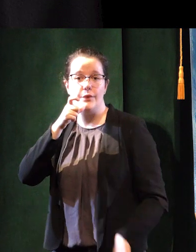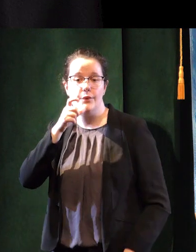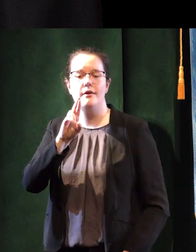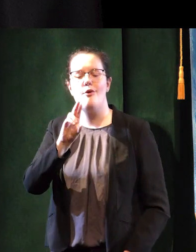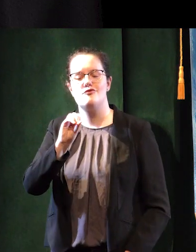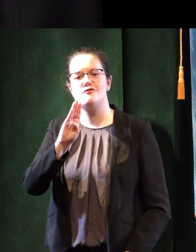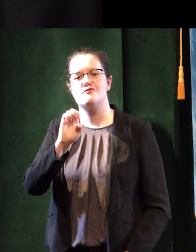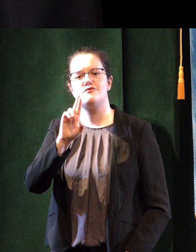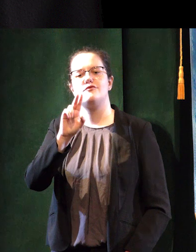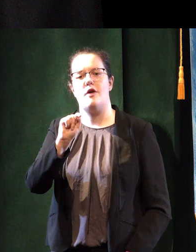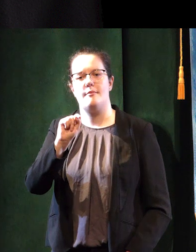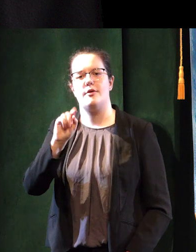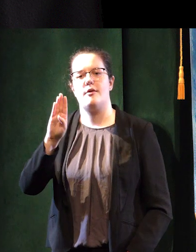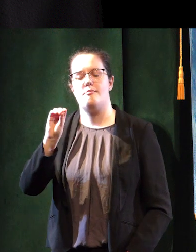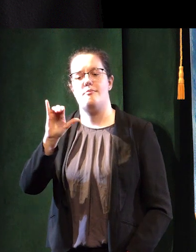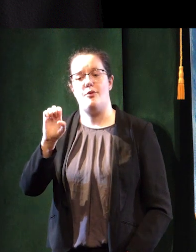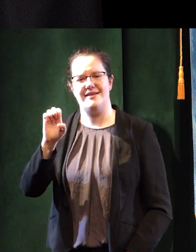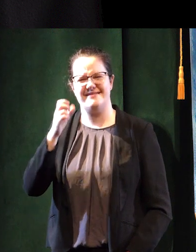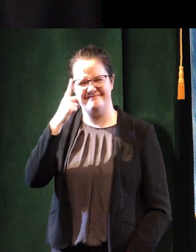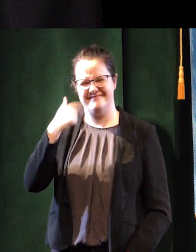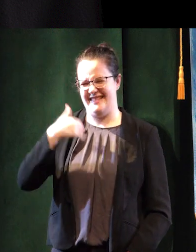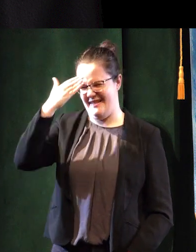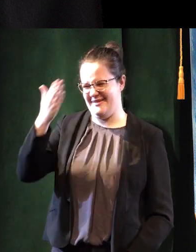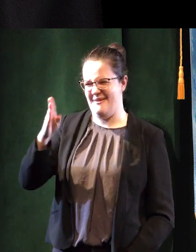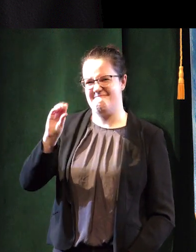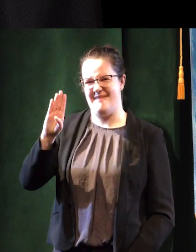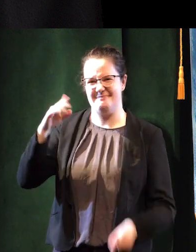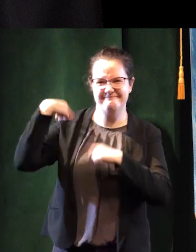for many years and I am proud to introduce him as a recipient of the 2020